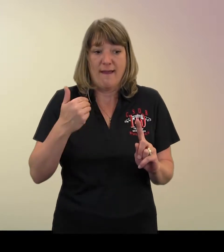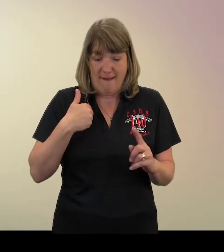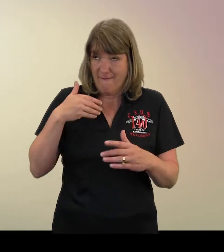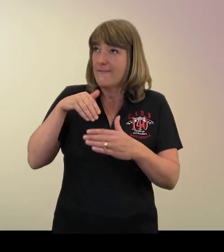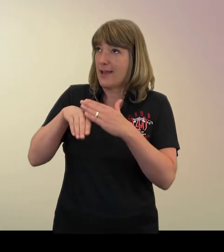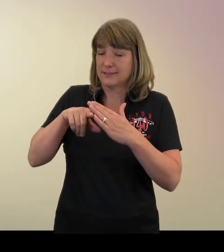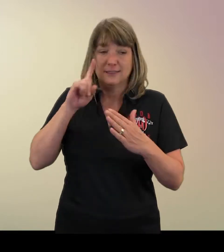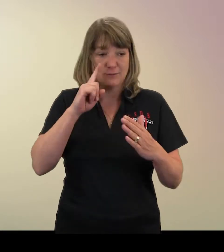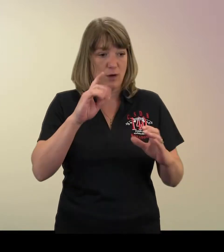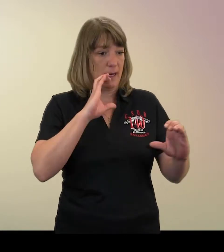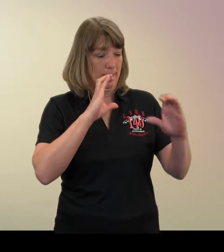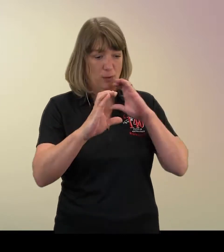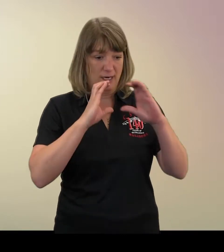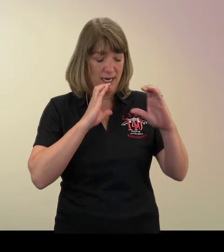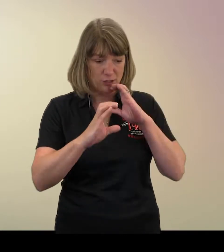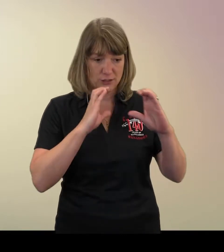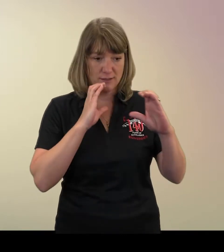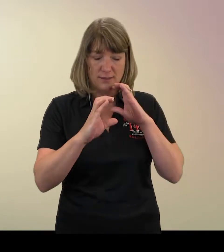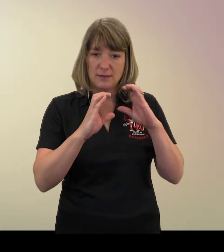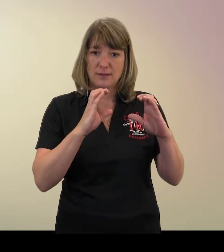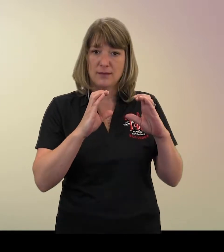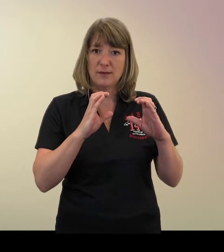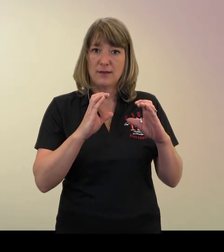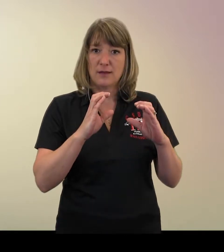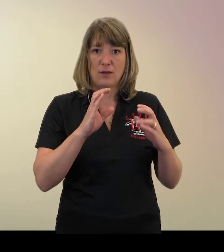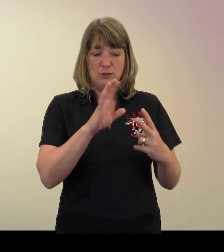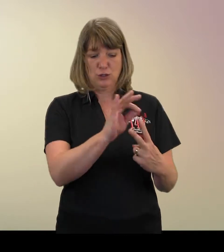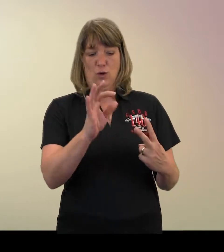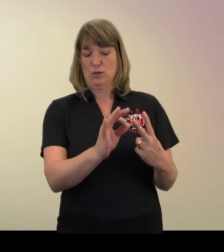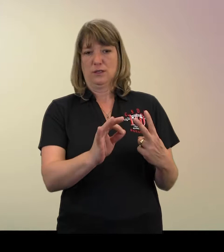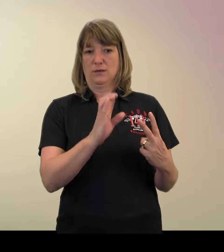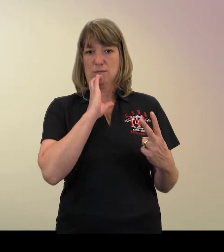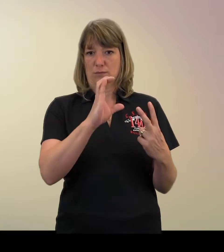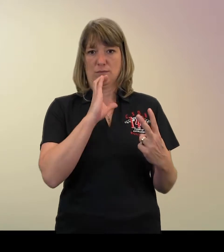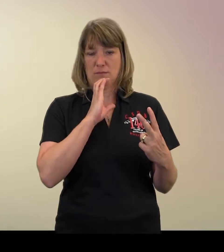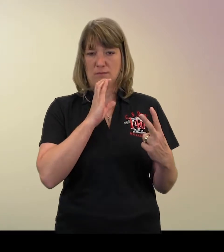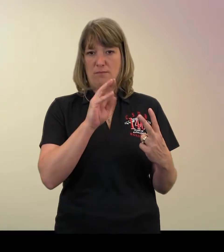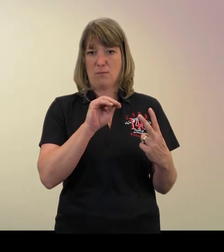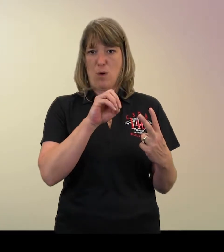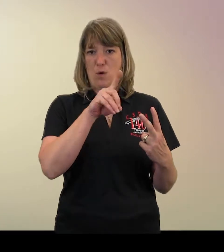to others, who are able to communicate with them in their chosen communication modality?